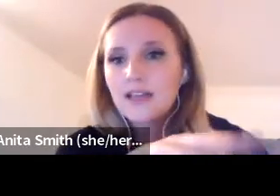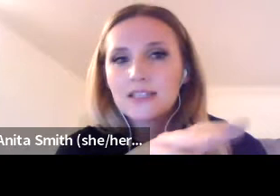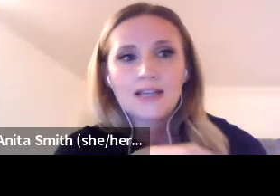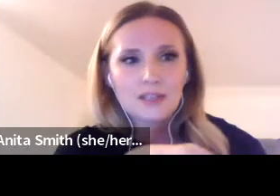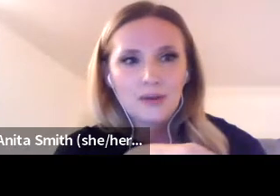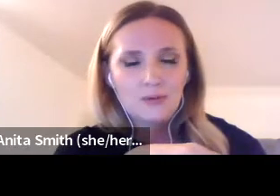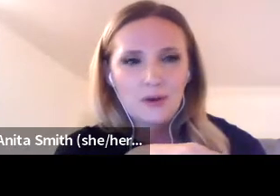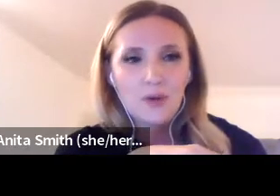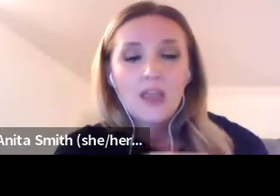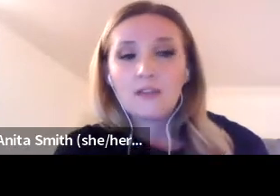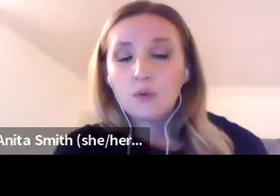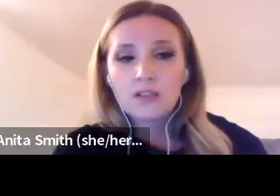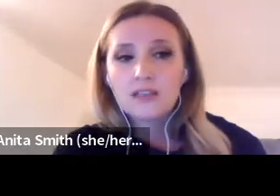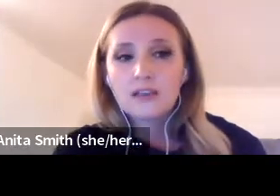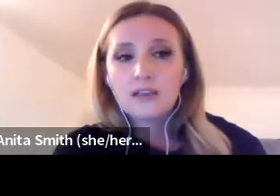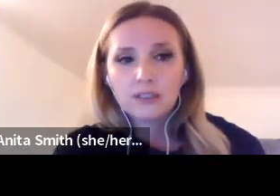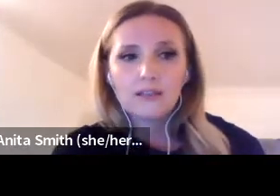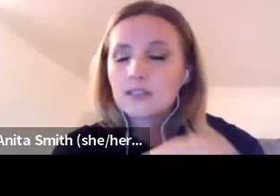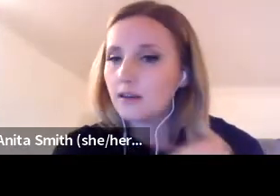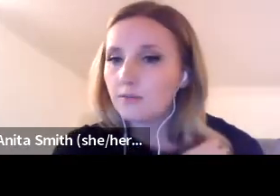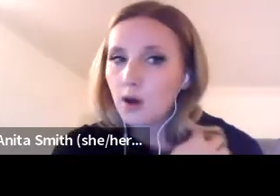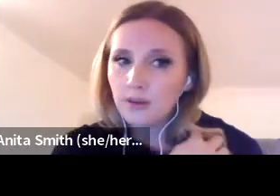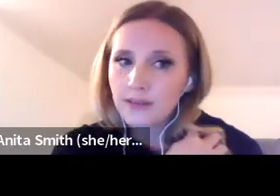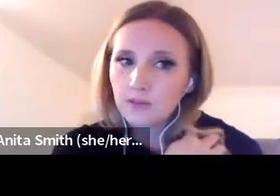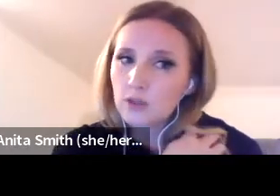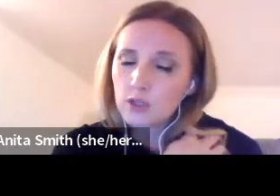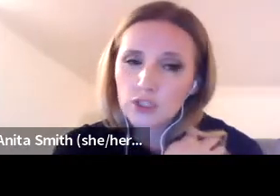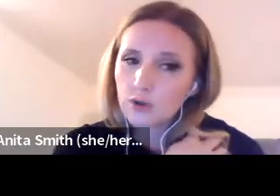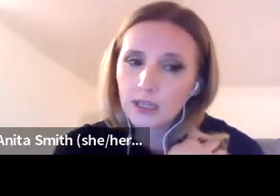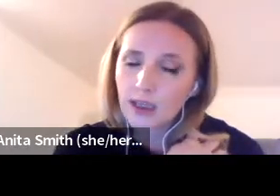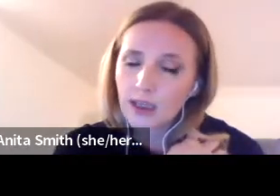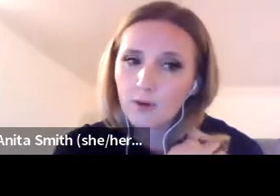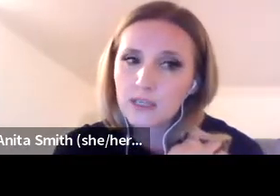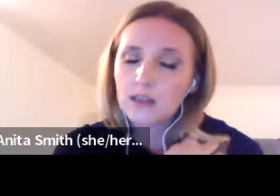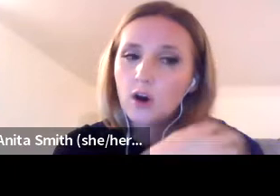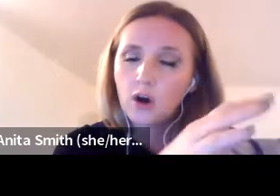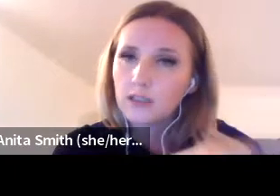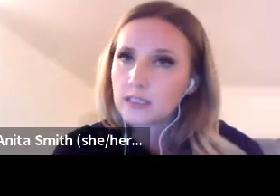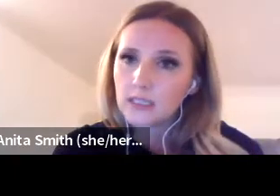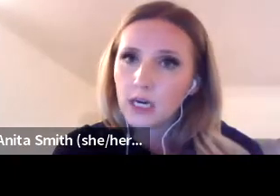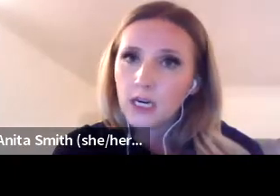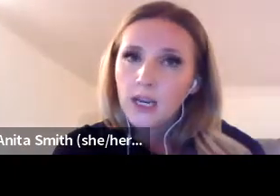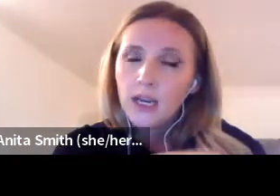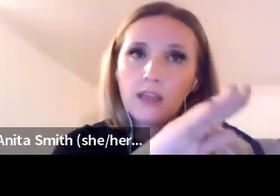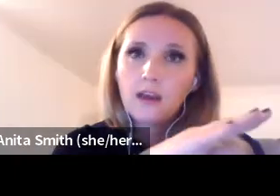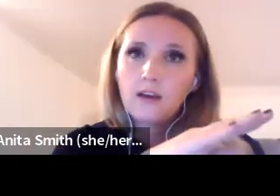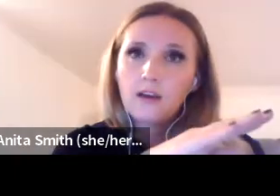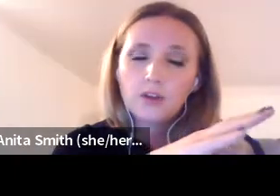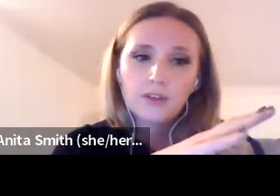that stands alone. So if you wanna see a complete list of all the festivals, you can just go to the CAFF website. They're all listed there and they have all